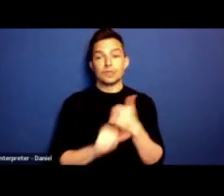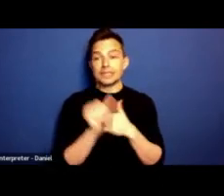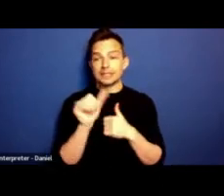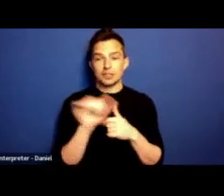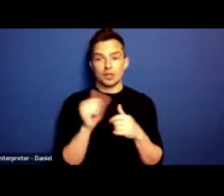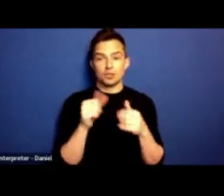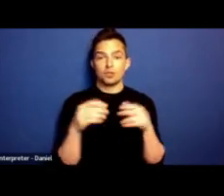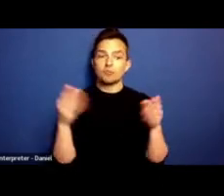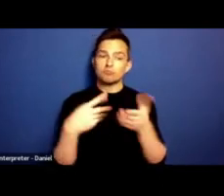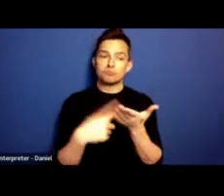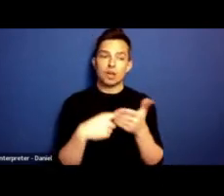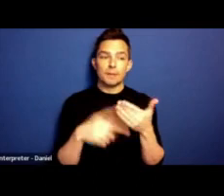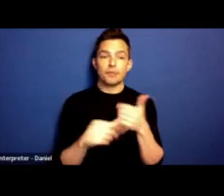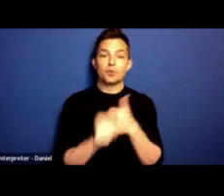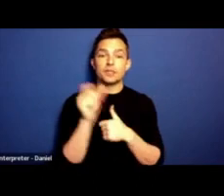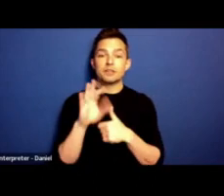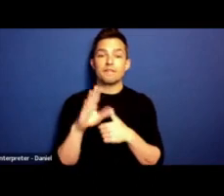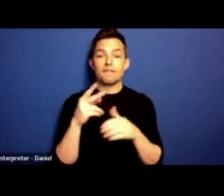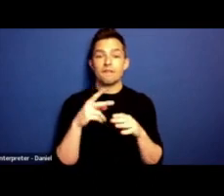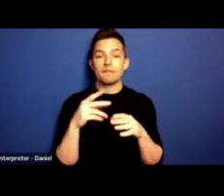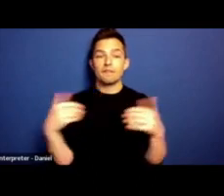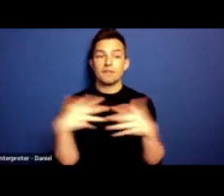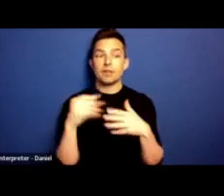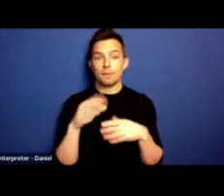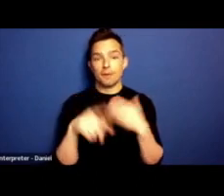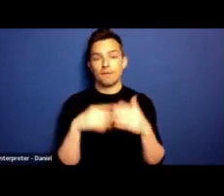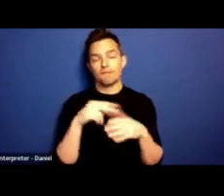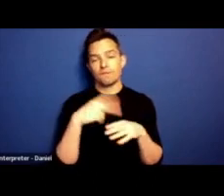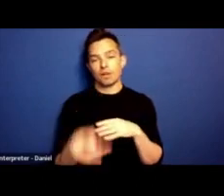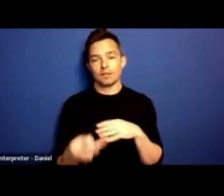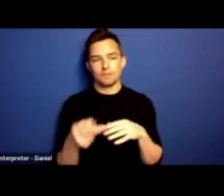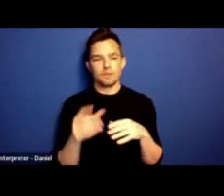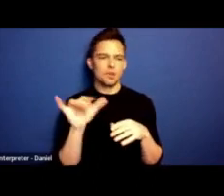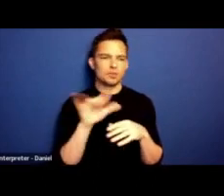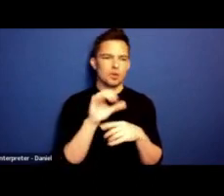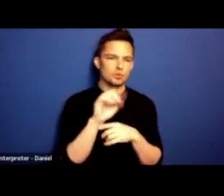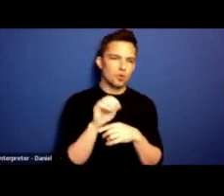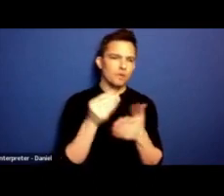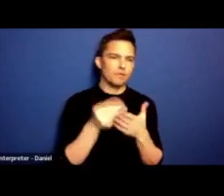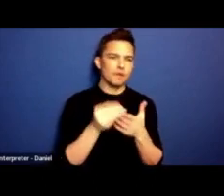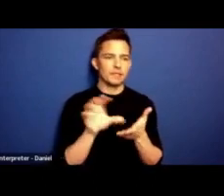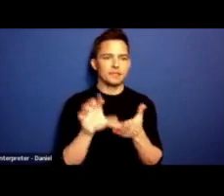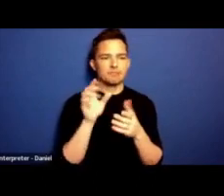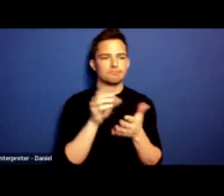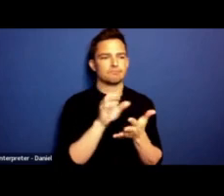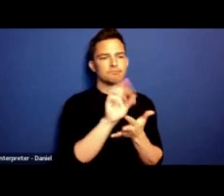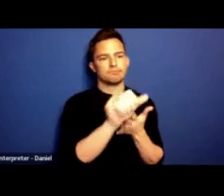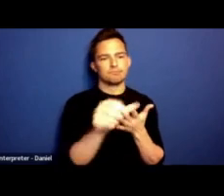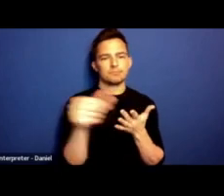falling. We also have Falls Prevention Core funding that goes to every state, not just the demonstrations that test